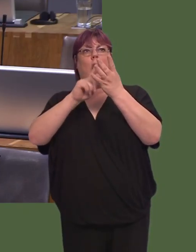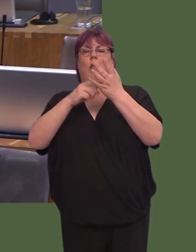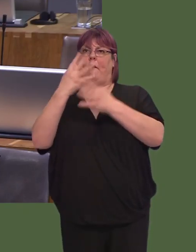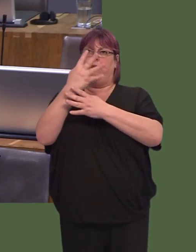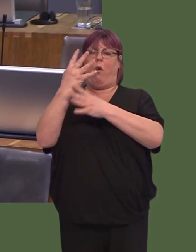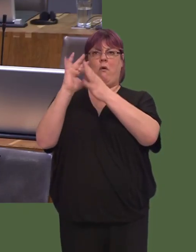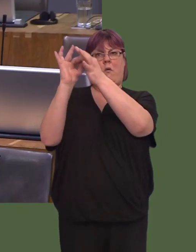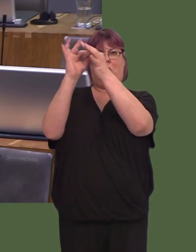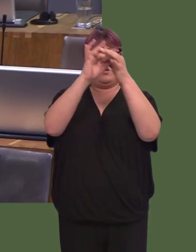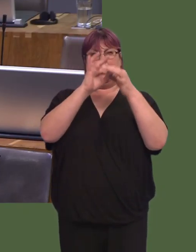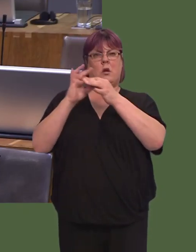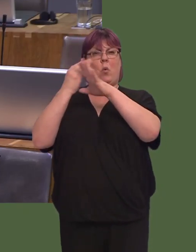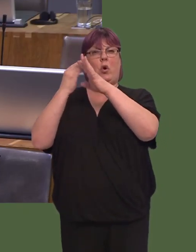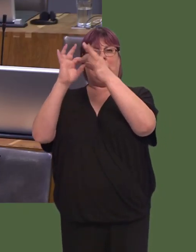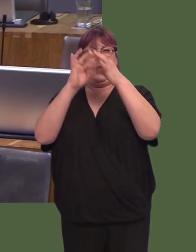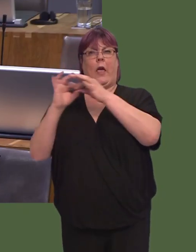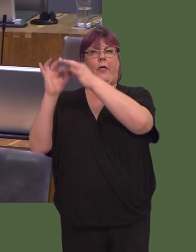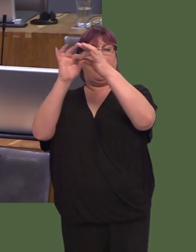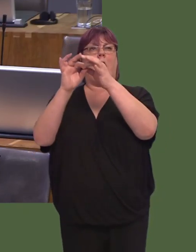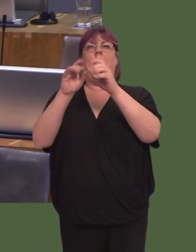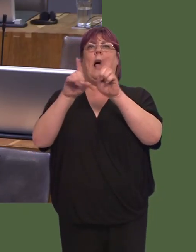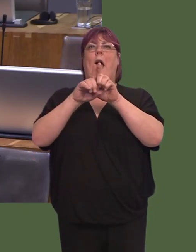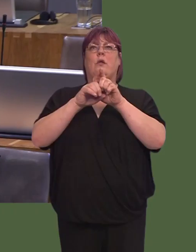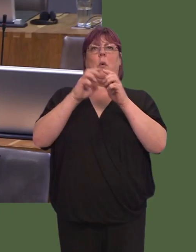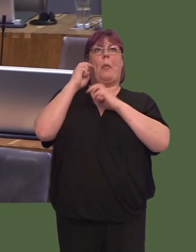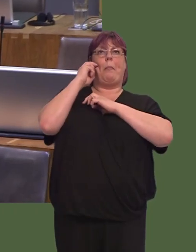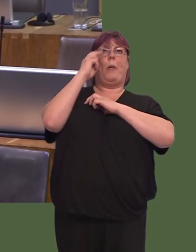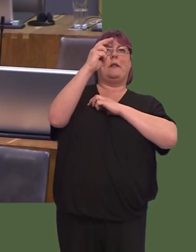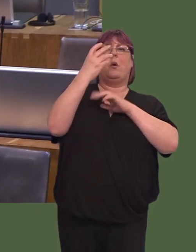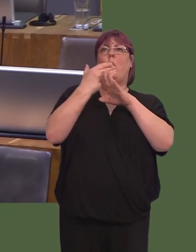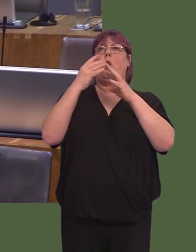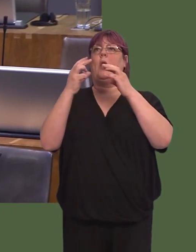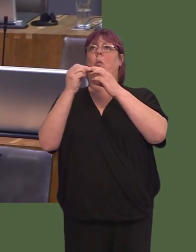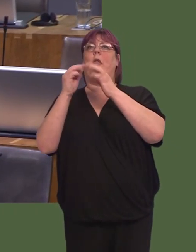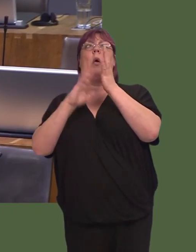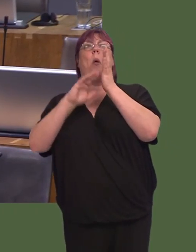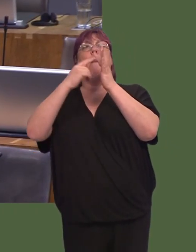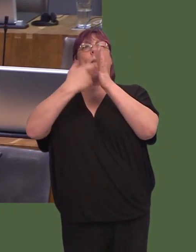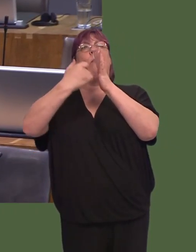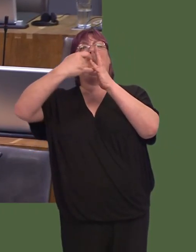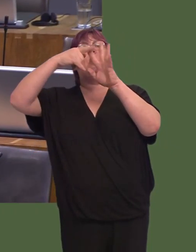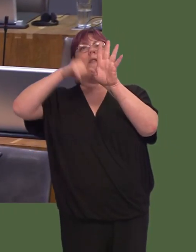In terms of bus services, officers are working closely with Merseytravel to improve bus connectivity